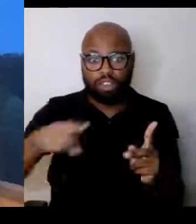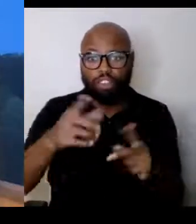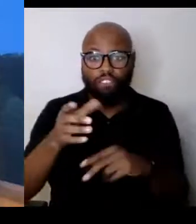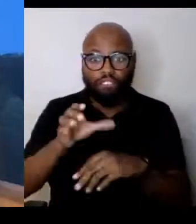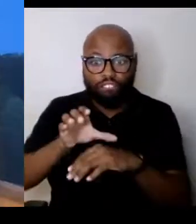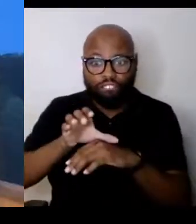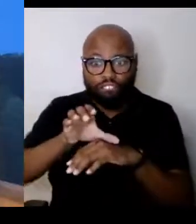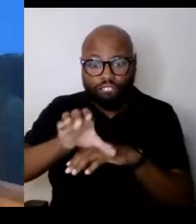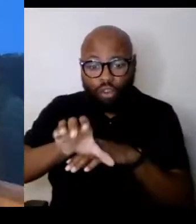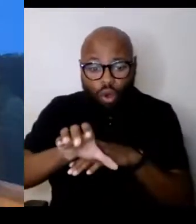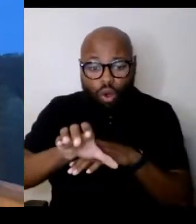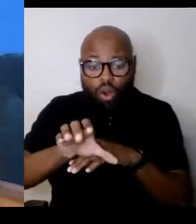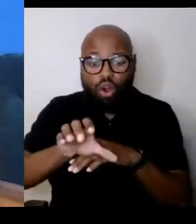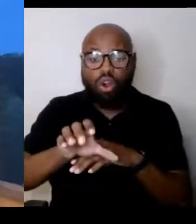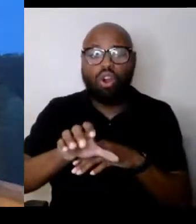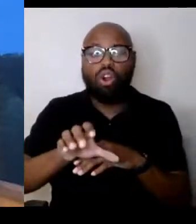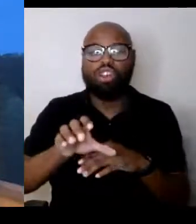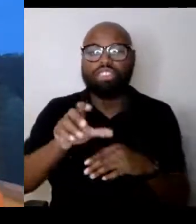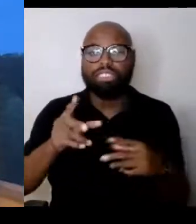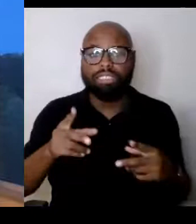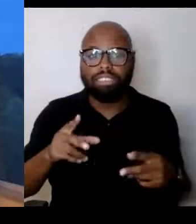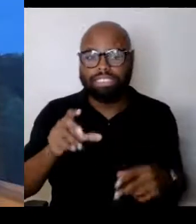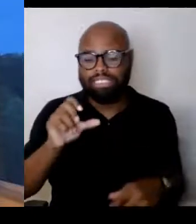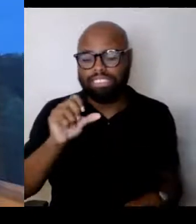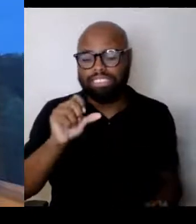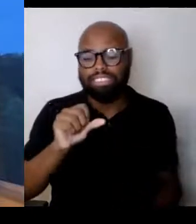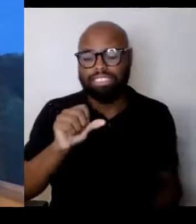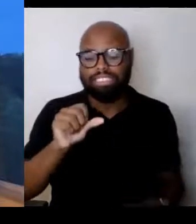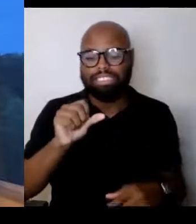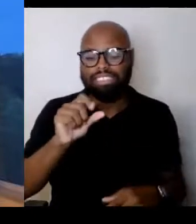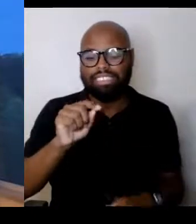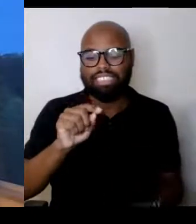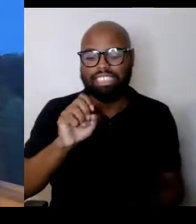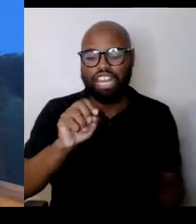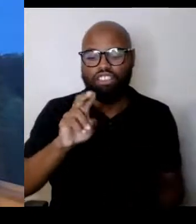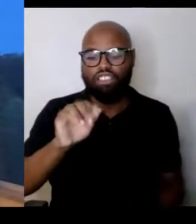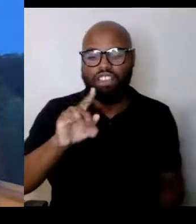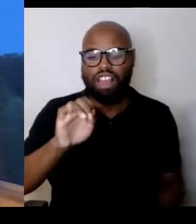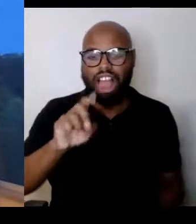inside detention under government care. And so when you think about the impact